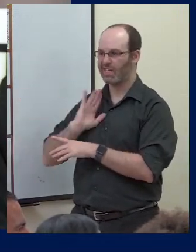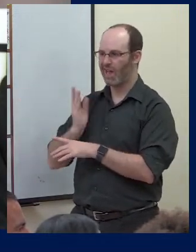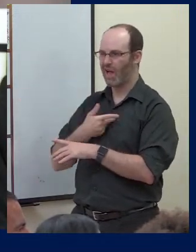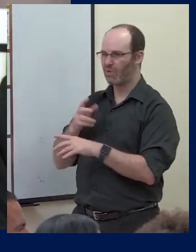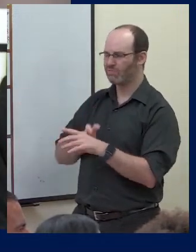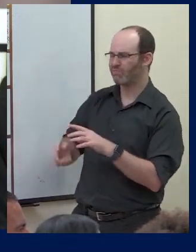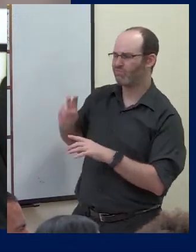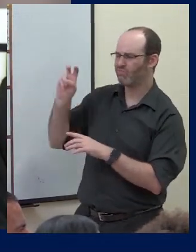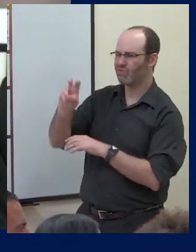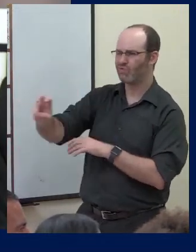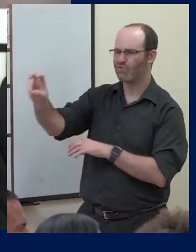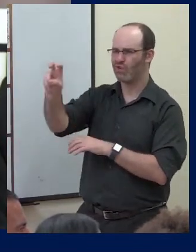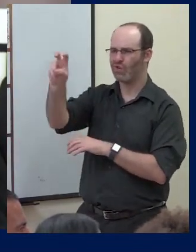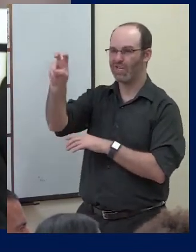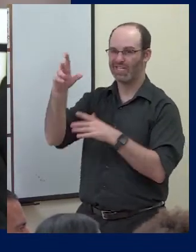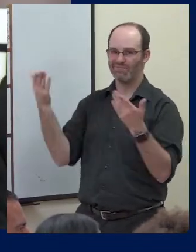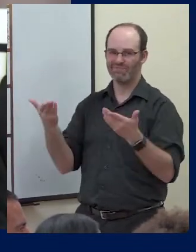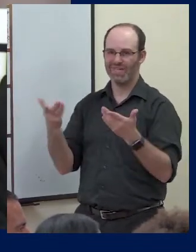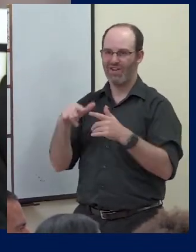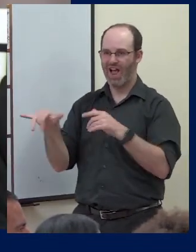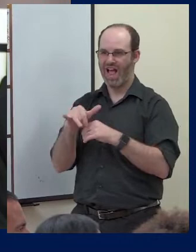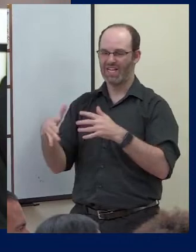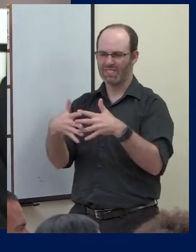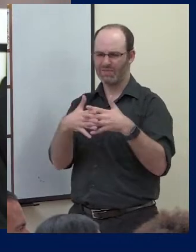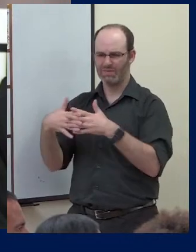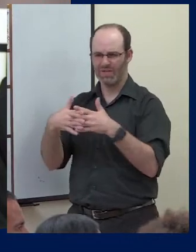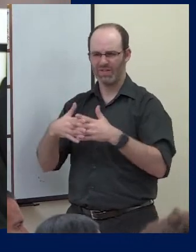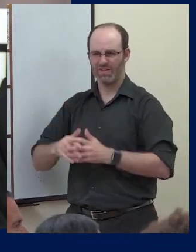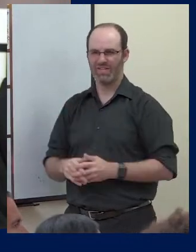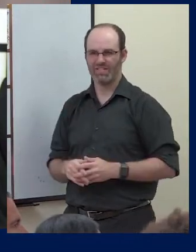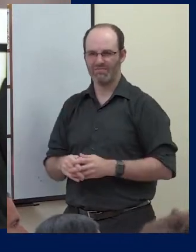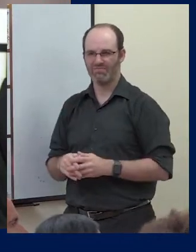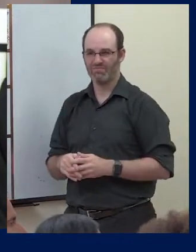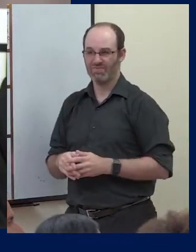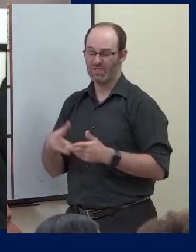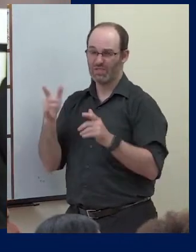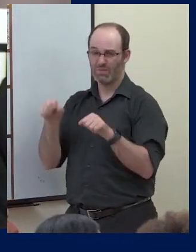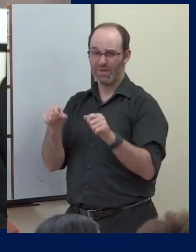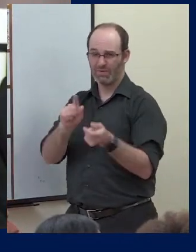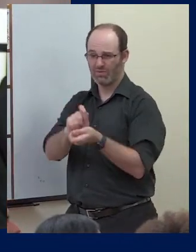As a country to send Justin -- as a country to transition the 10 digit number to a three